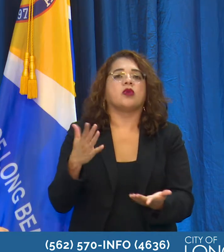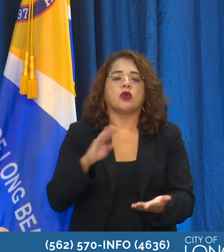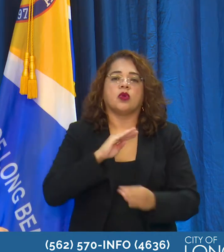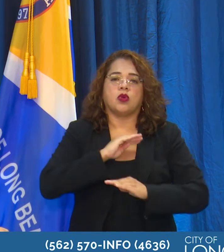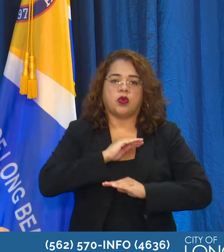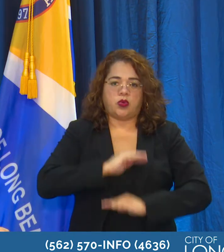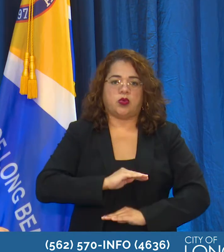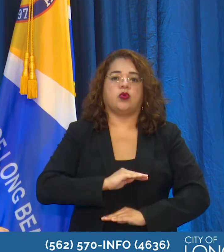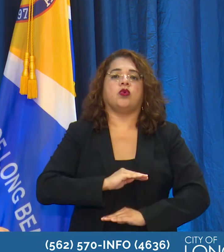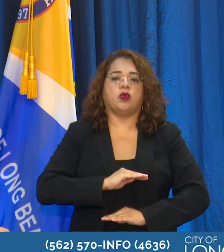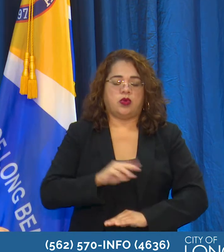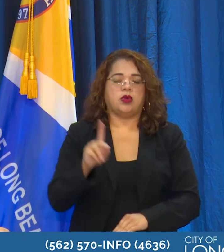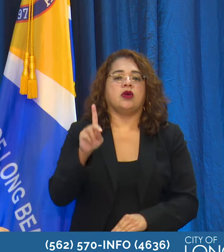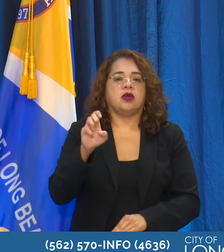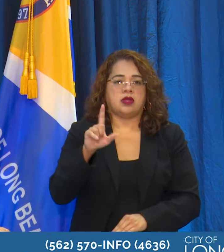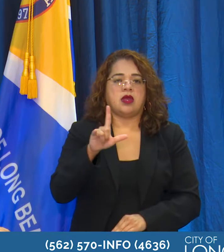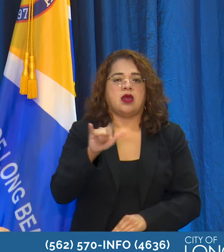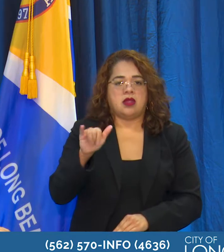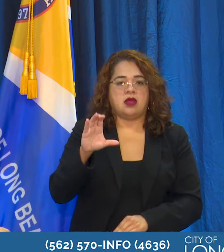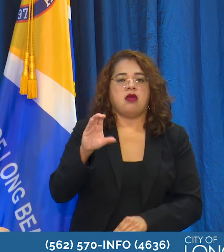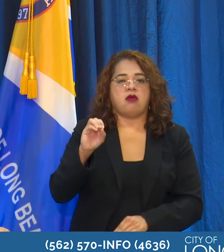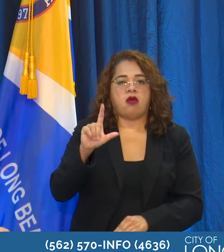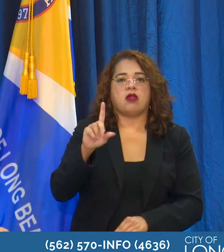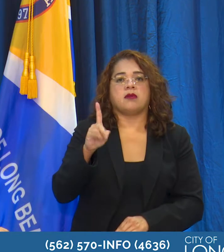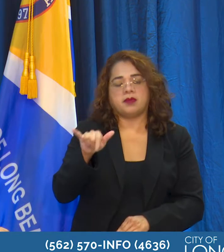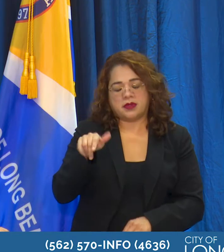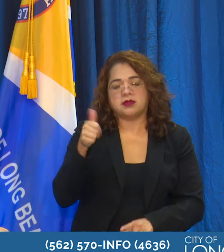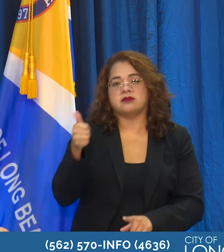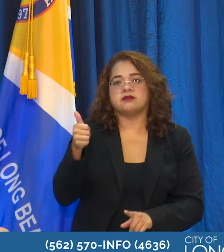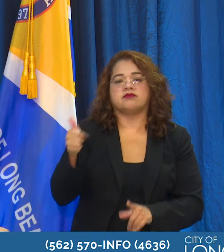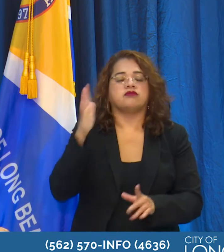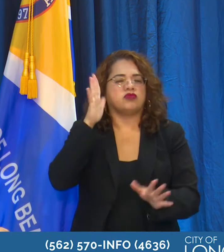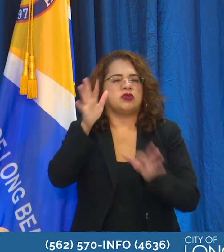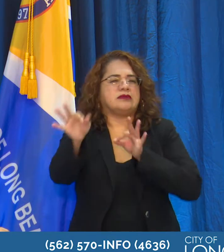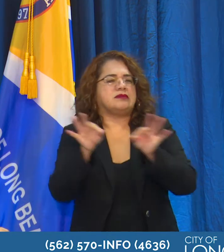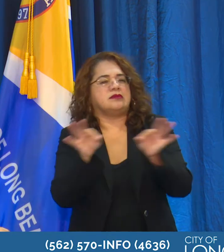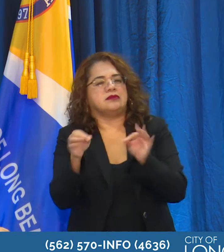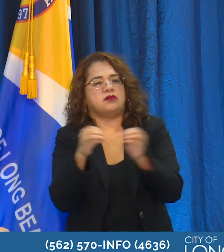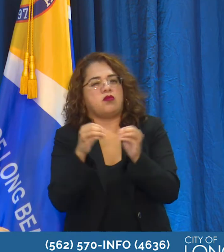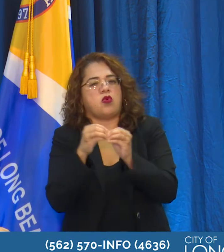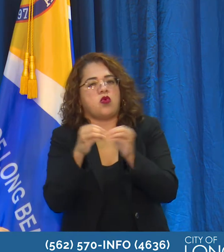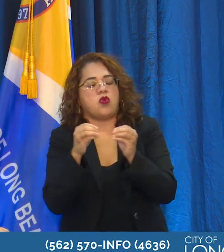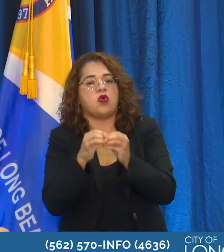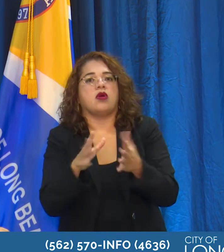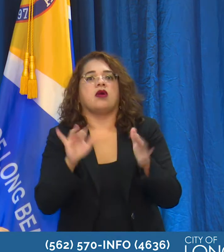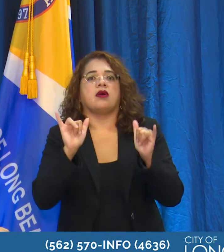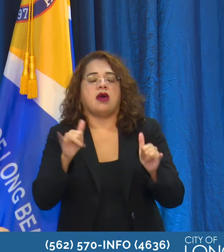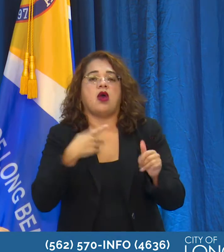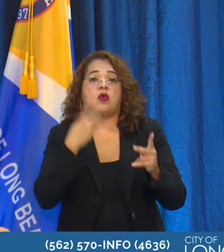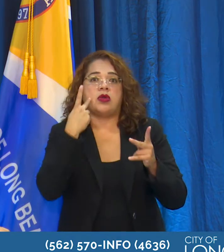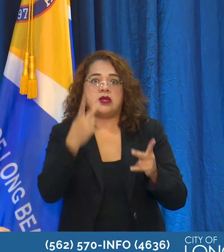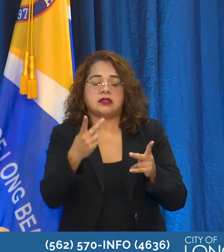It's headed in the right direction. Our hospitalization rate is headed in the right direction. Those are all positive developments.